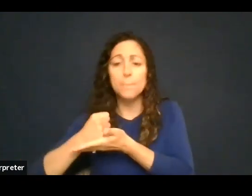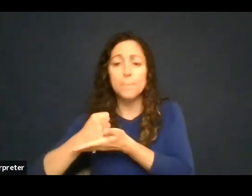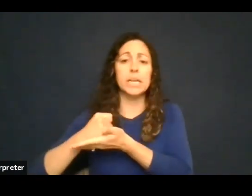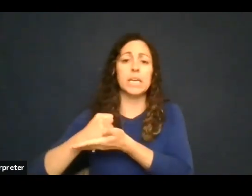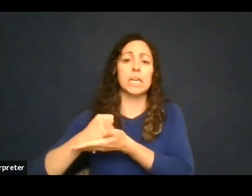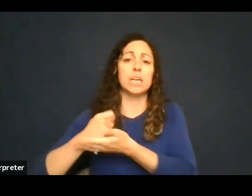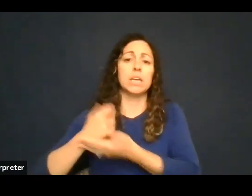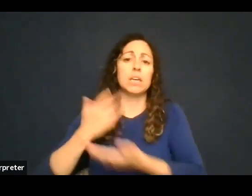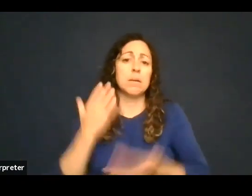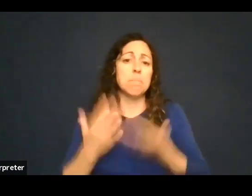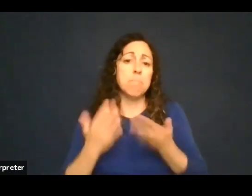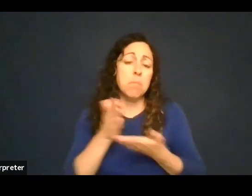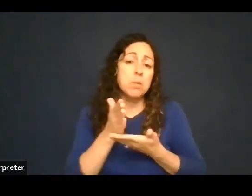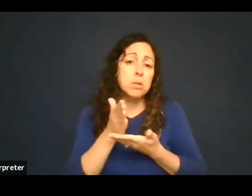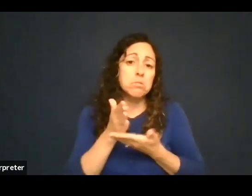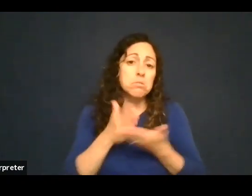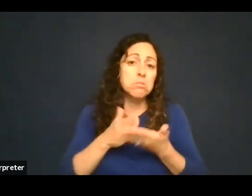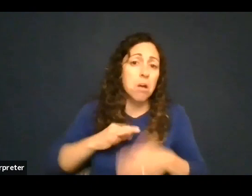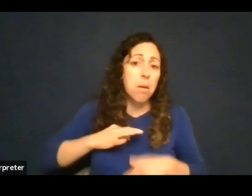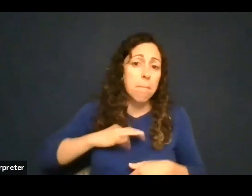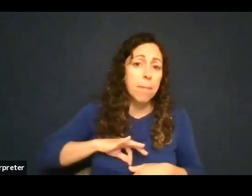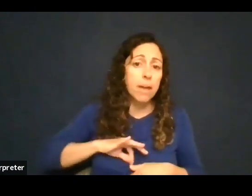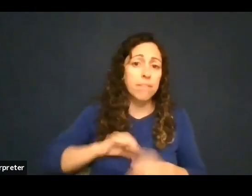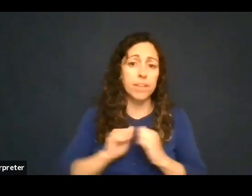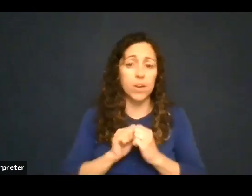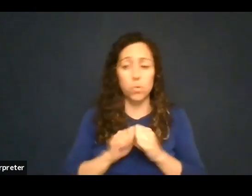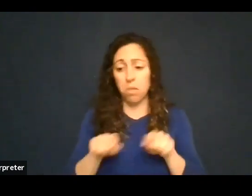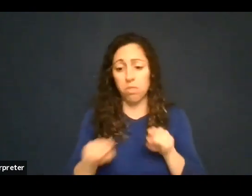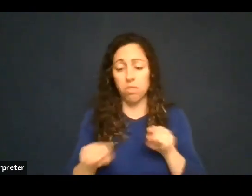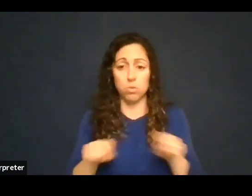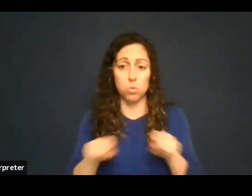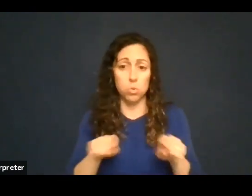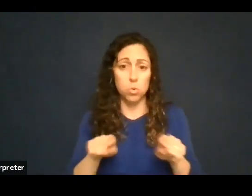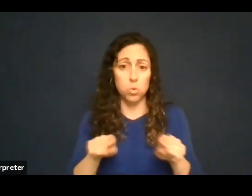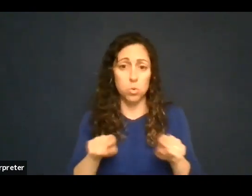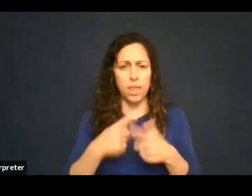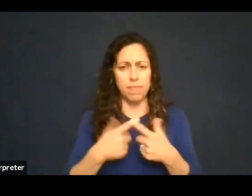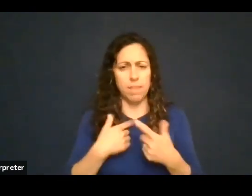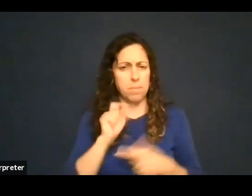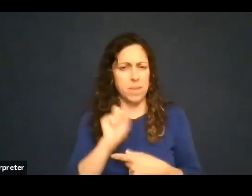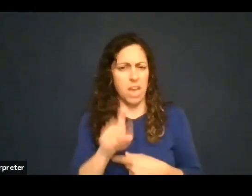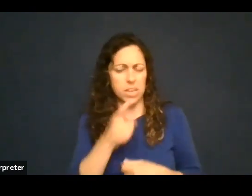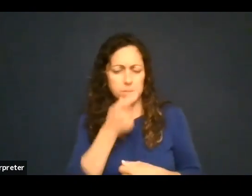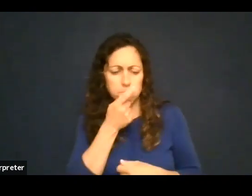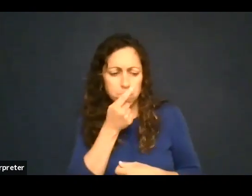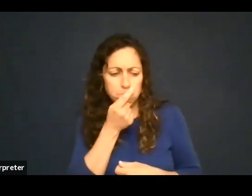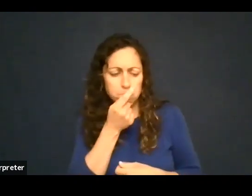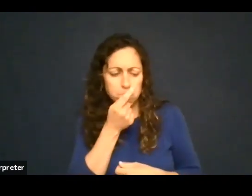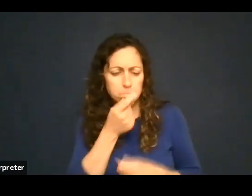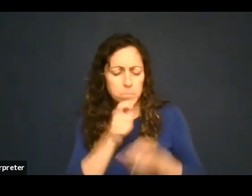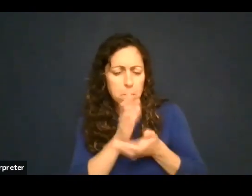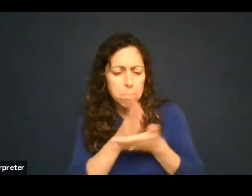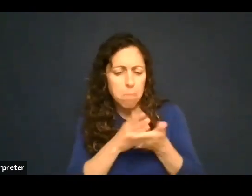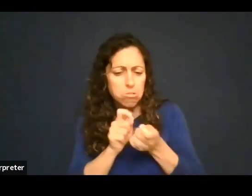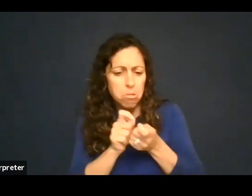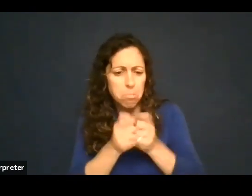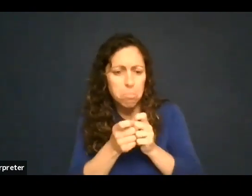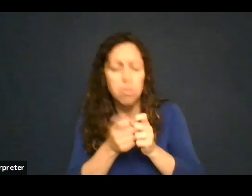And then there's still the question, what would we have to add, or would there be in another modality improving patients further?